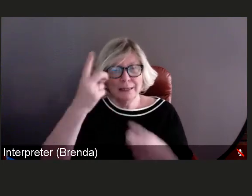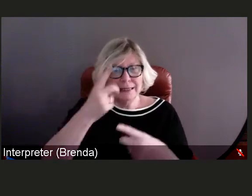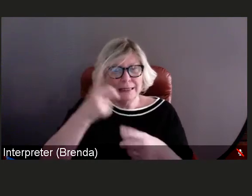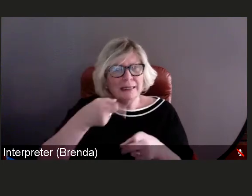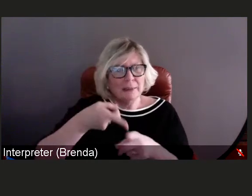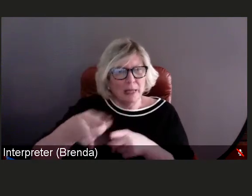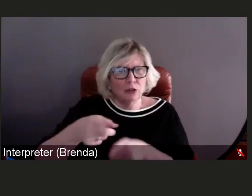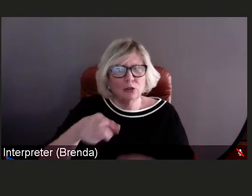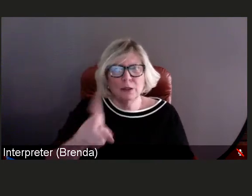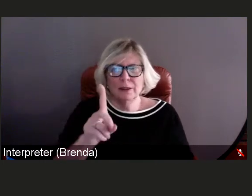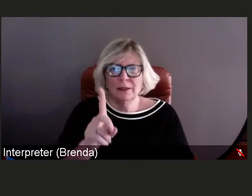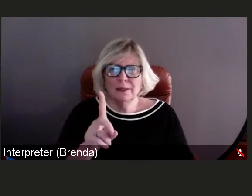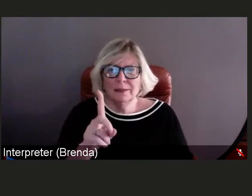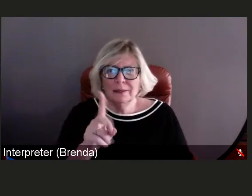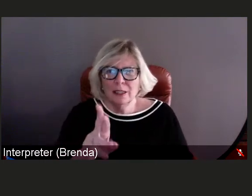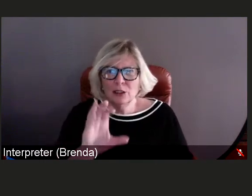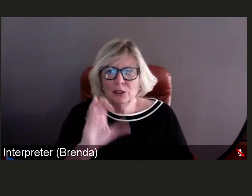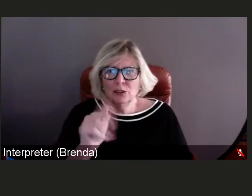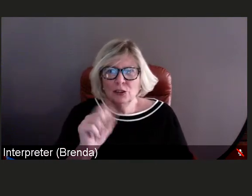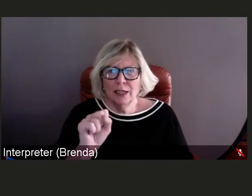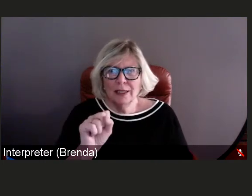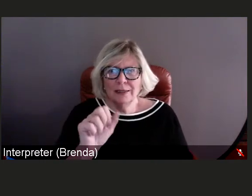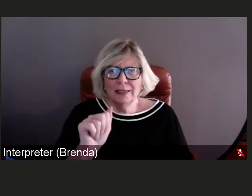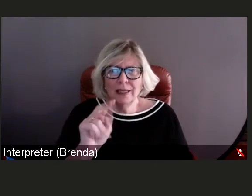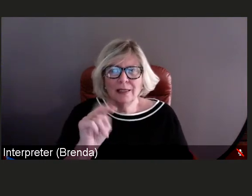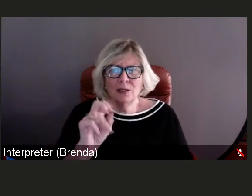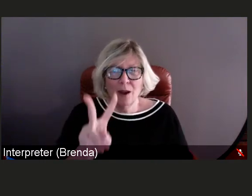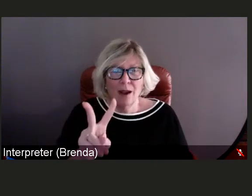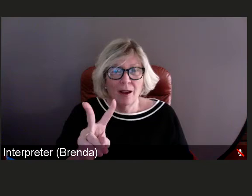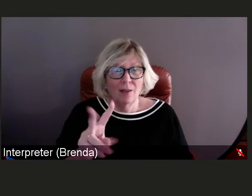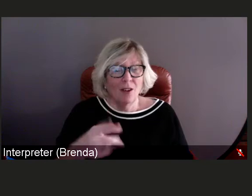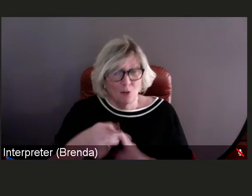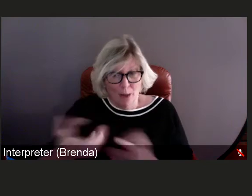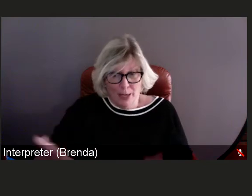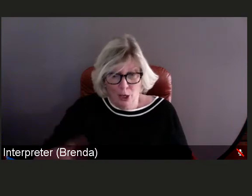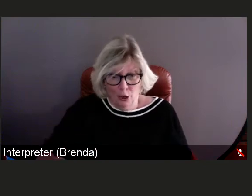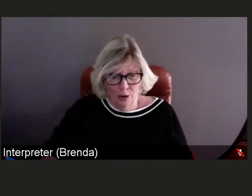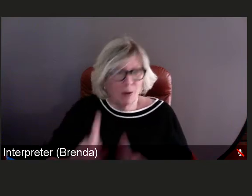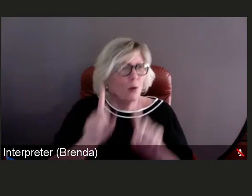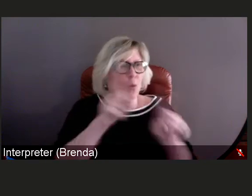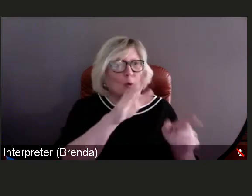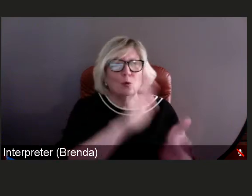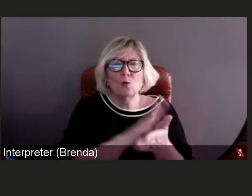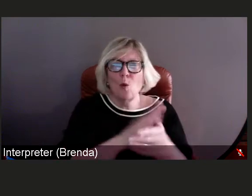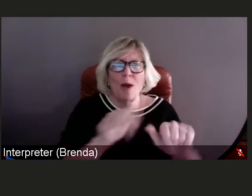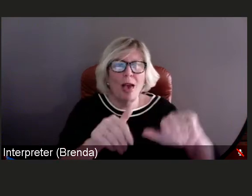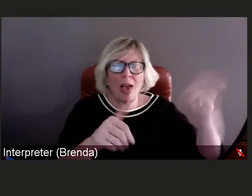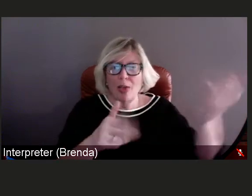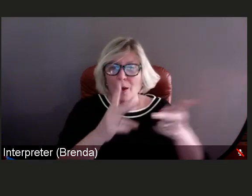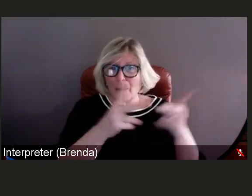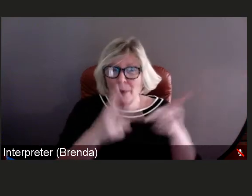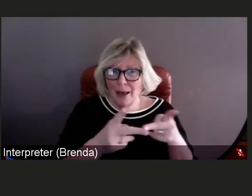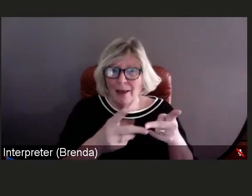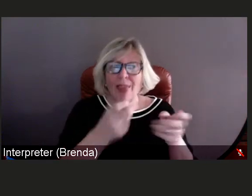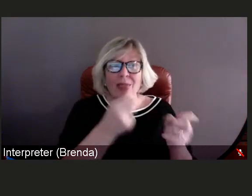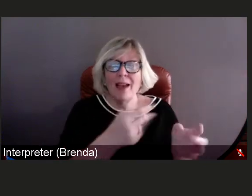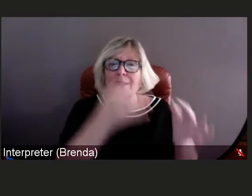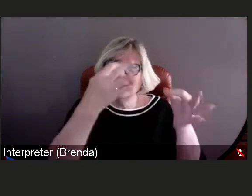who's actually from this area, went away to go to school but decided to come back and serve the people of Sussex County